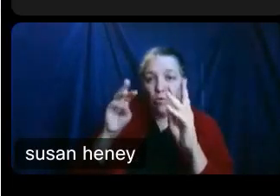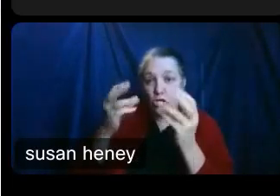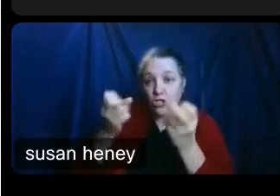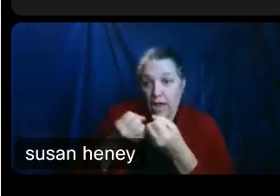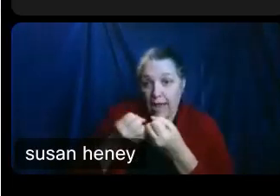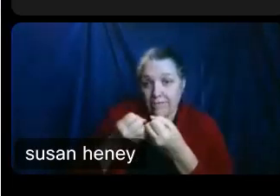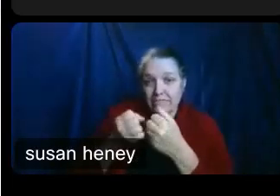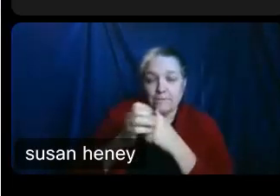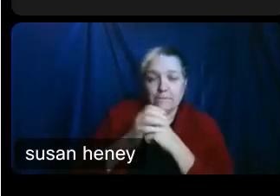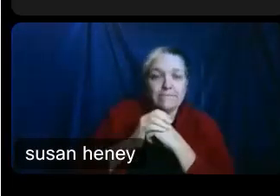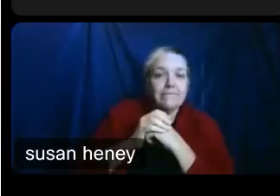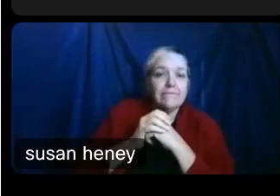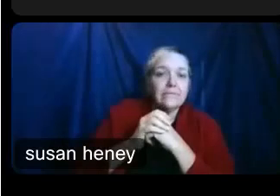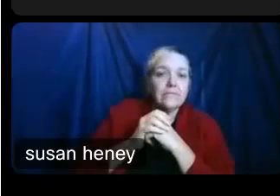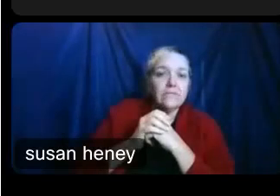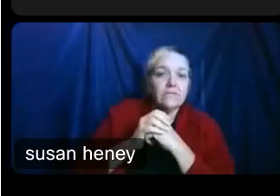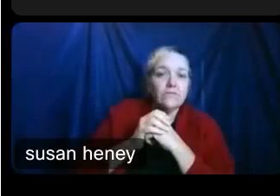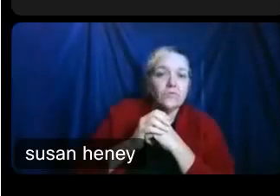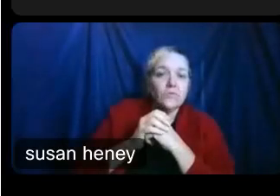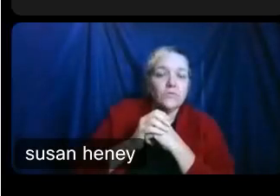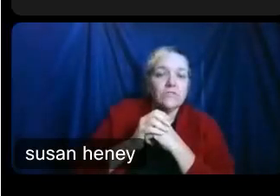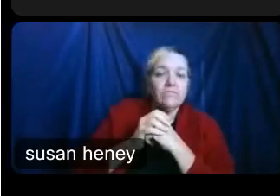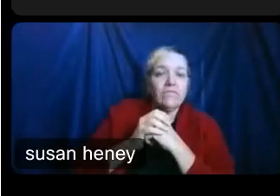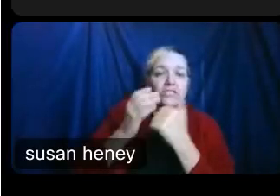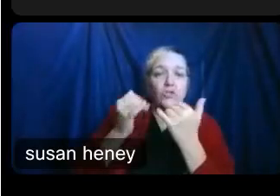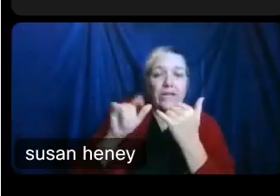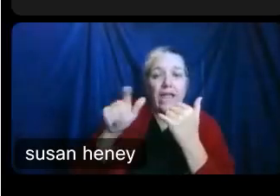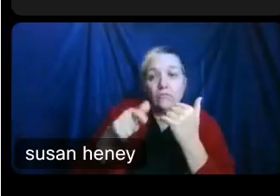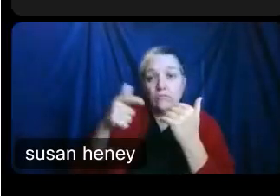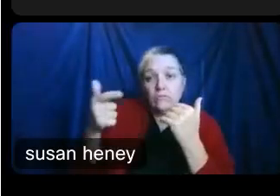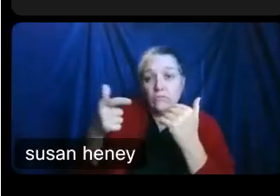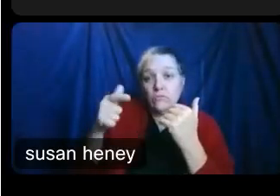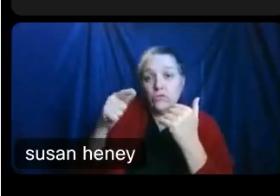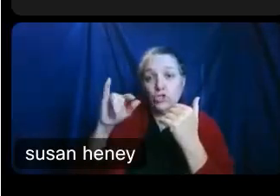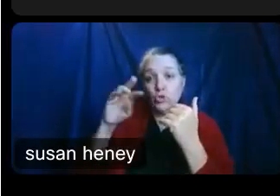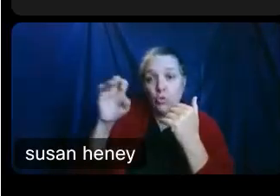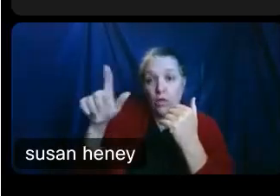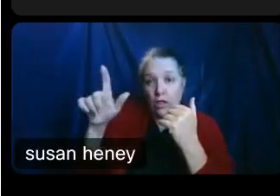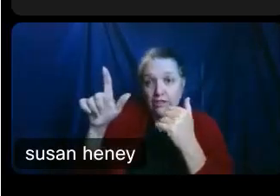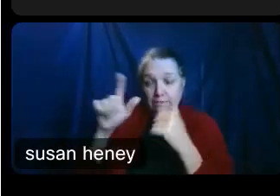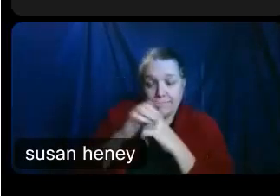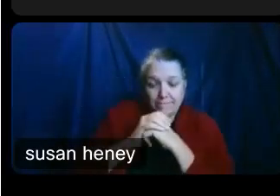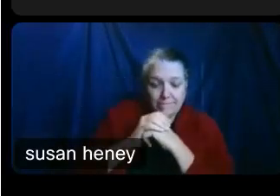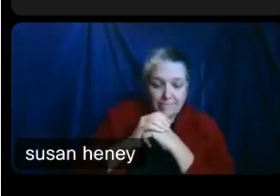And with that, I do want to turn it back over to Jewel again, if anybody has any follow-up